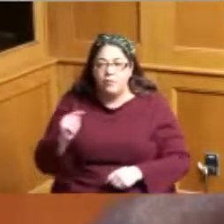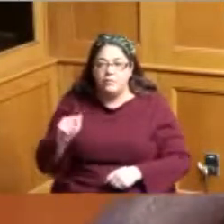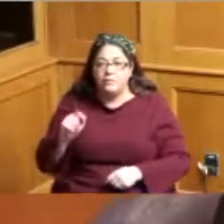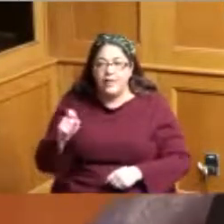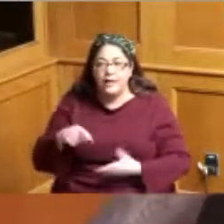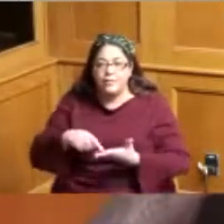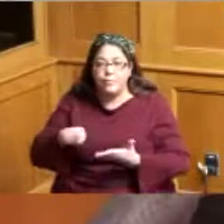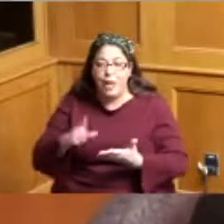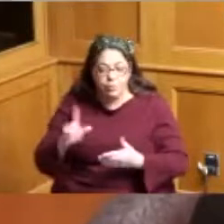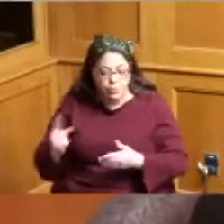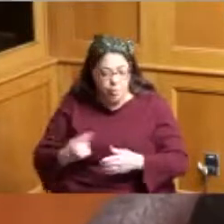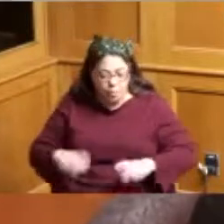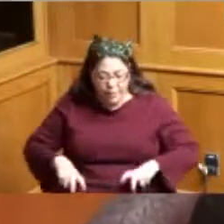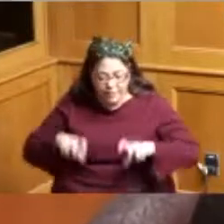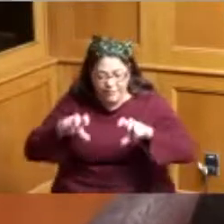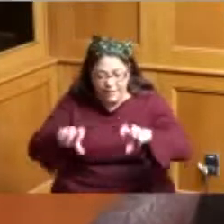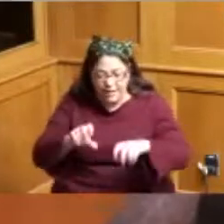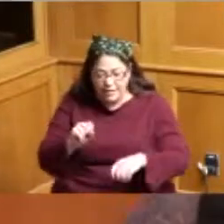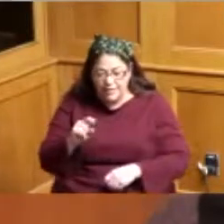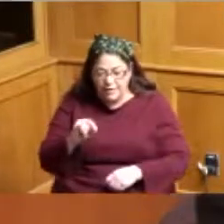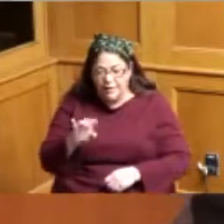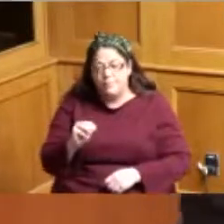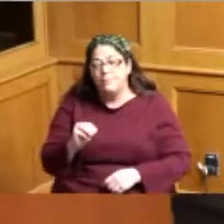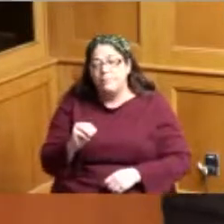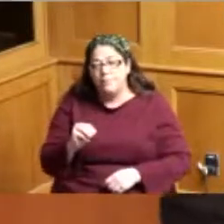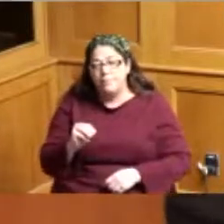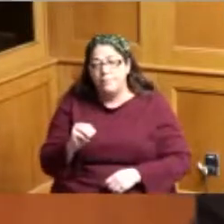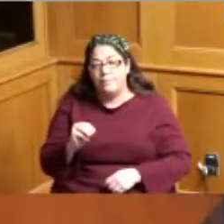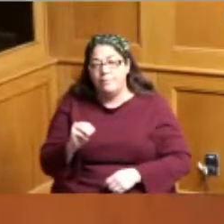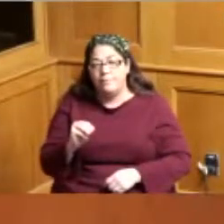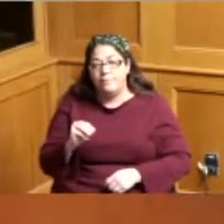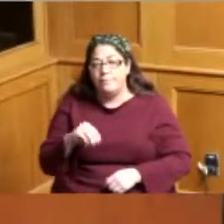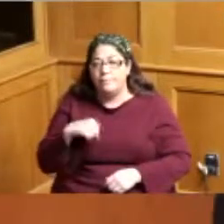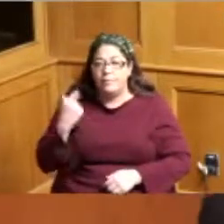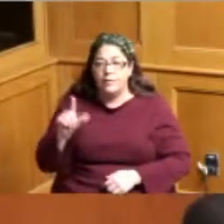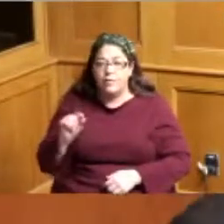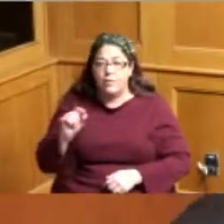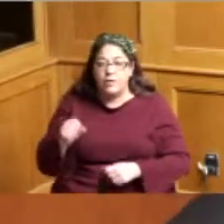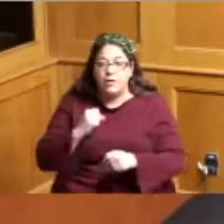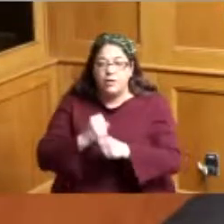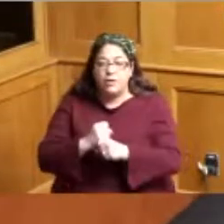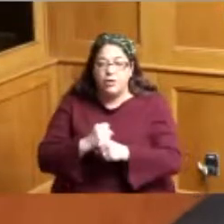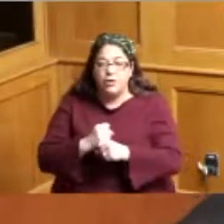always in the stadiums you know that's been going on for 20 years and we have an obligation through